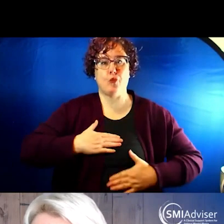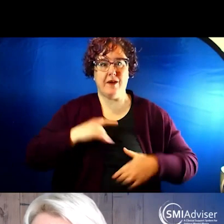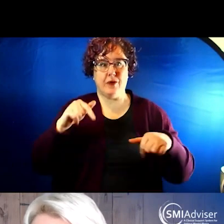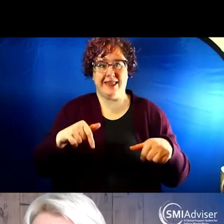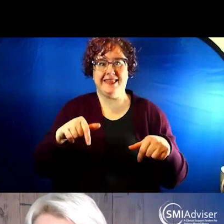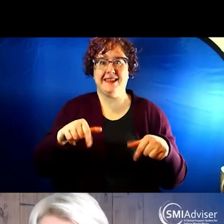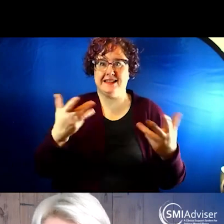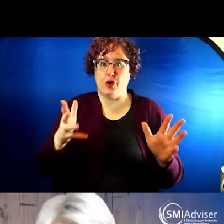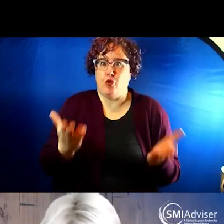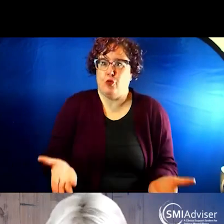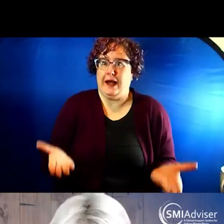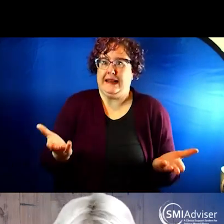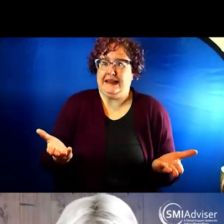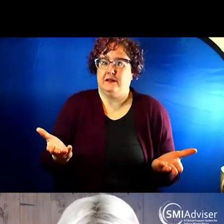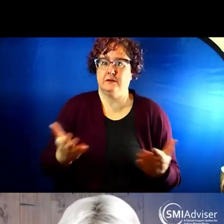THIS IS SOMETHING THAT FEELS LIKE CARE.